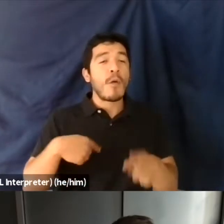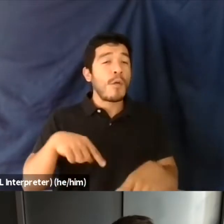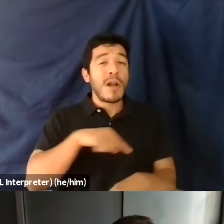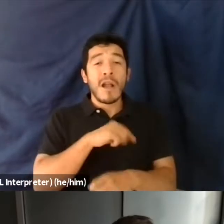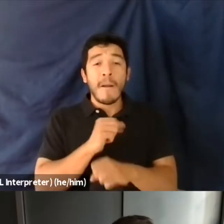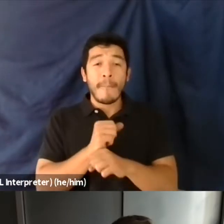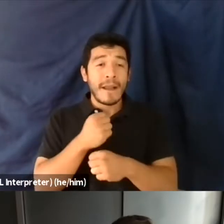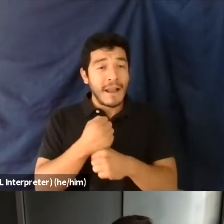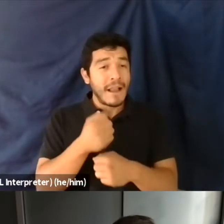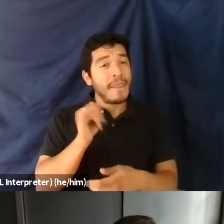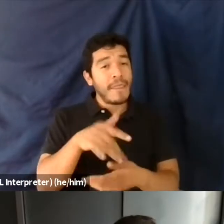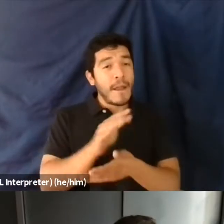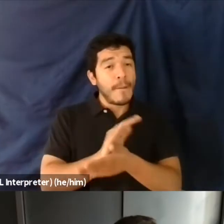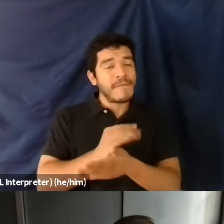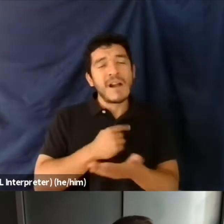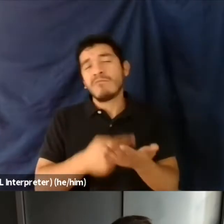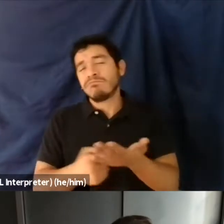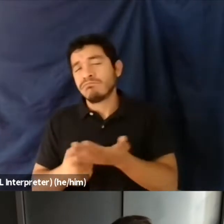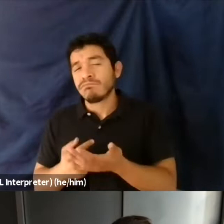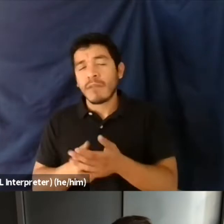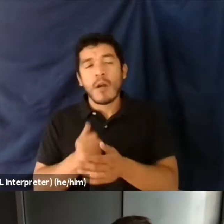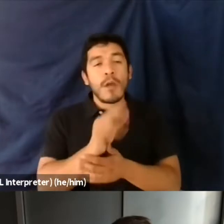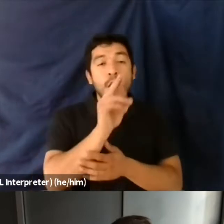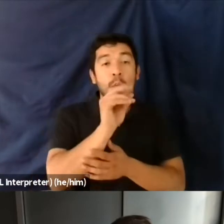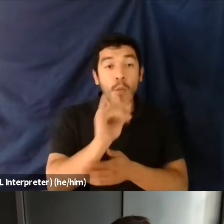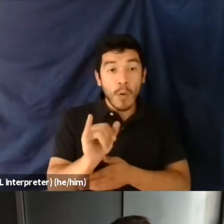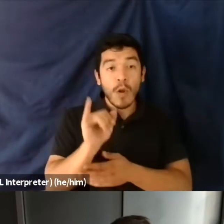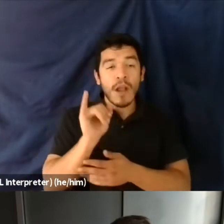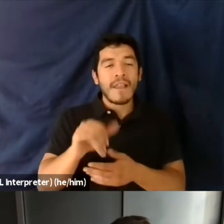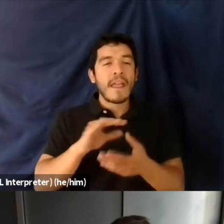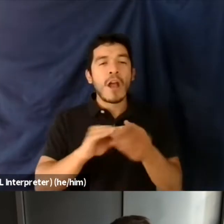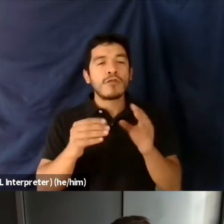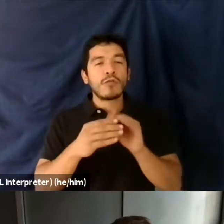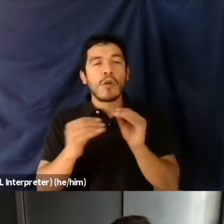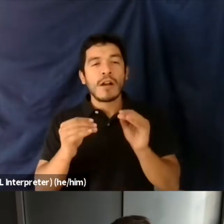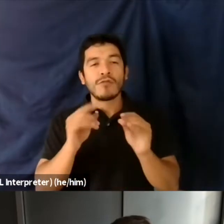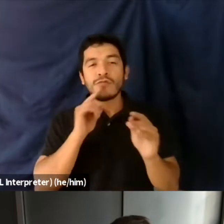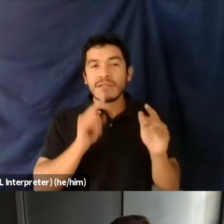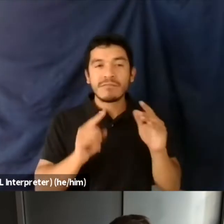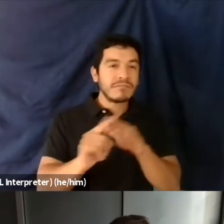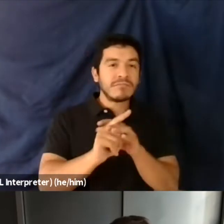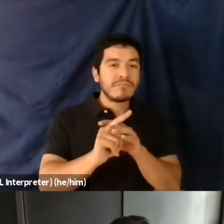and talking with my uncle Roy, that story is sort of like emerged and became this myth amongst the crew.